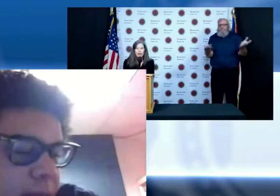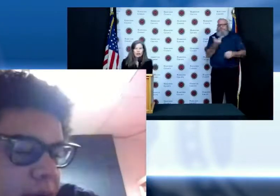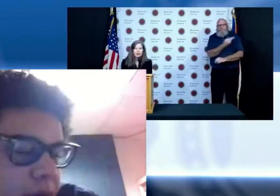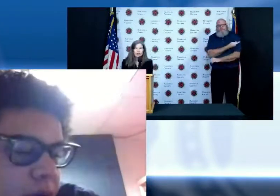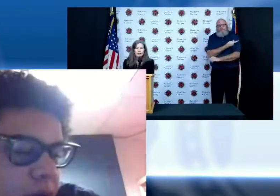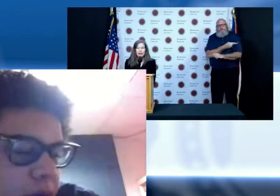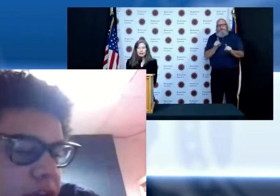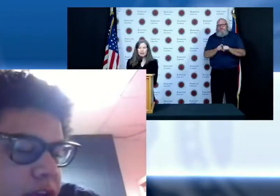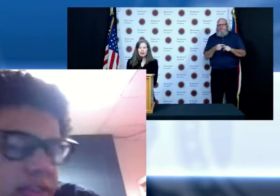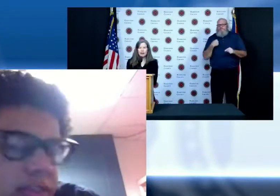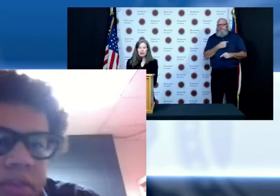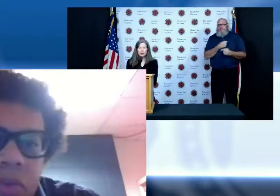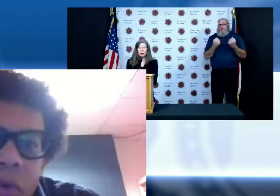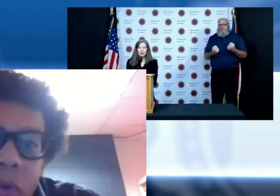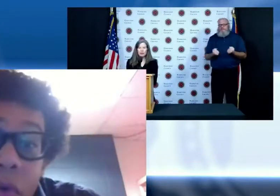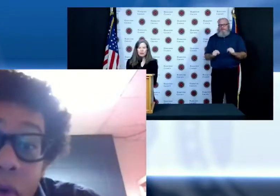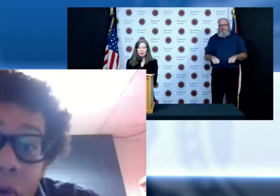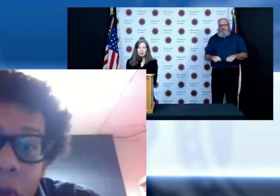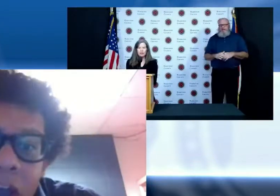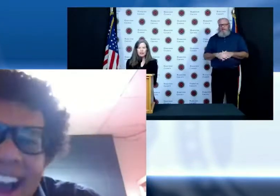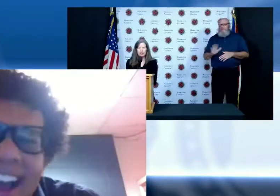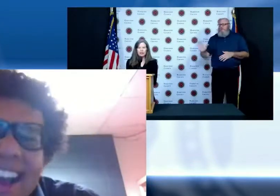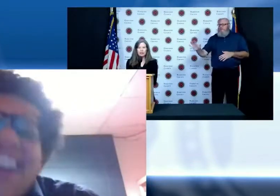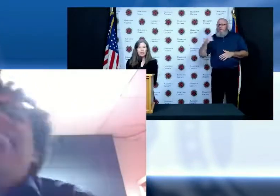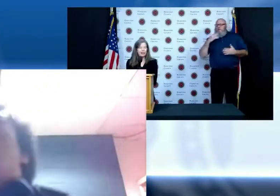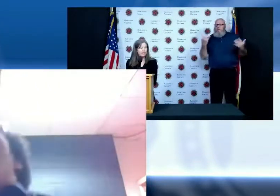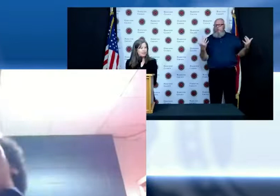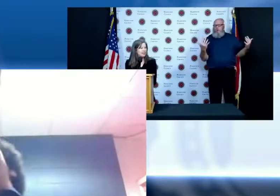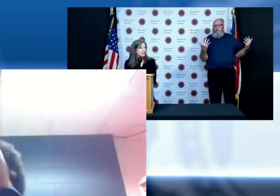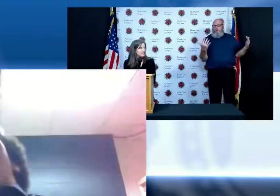I kicked I kicked Greg out Corey hold on one second I kicked Greg out for a second